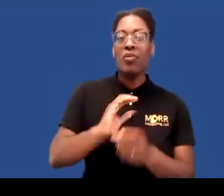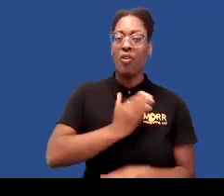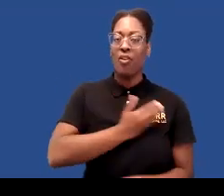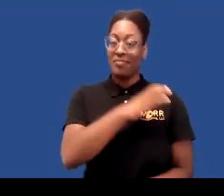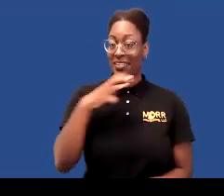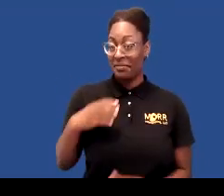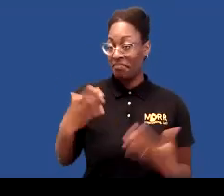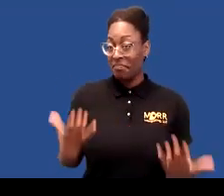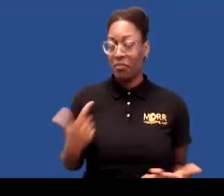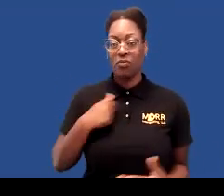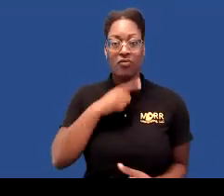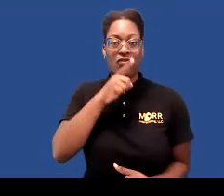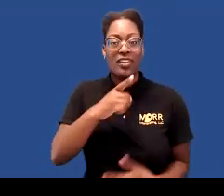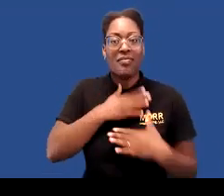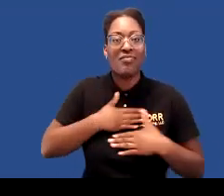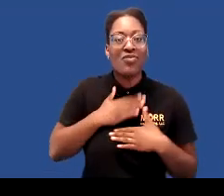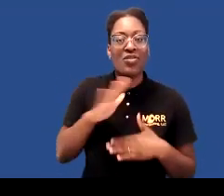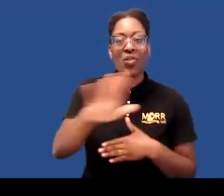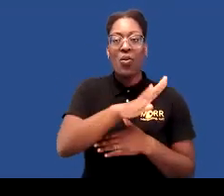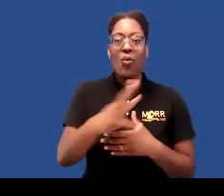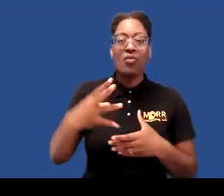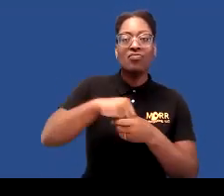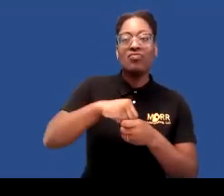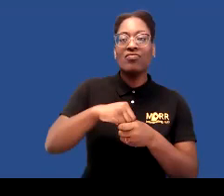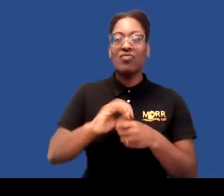If any of these things sound interesting to you, please get involved